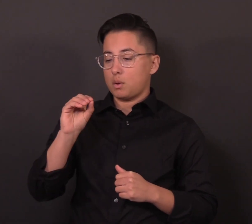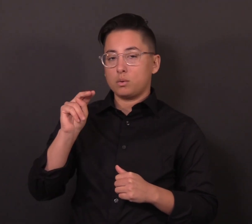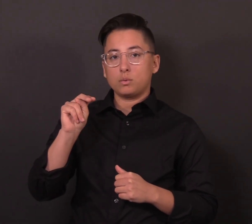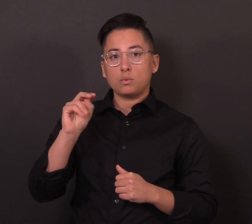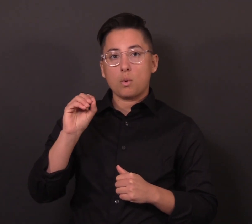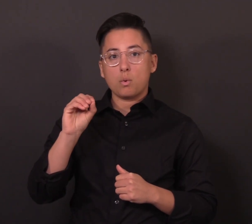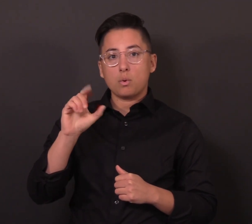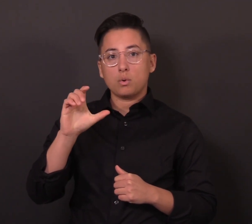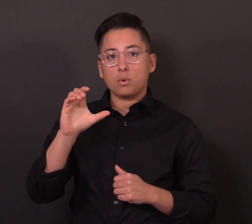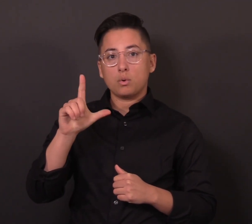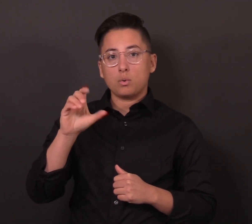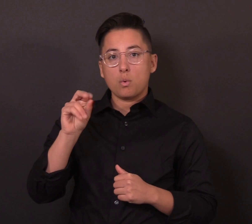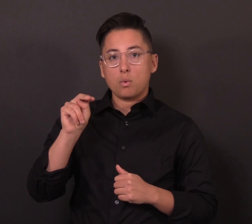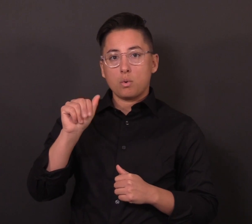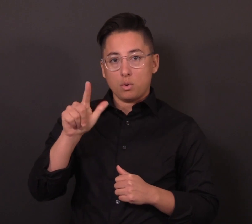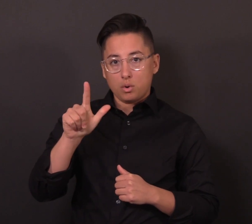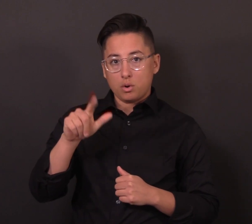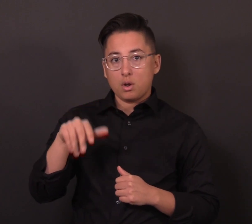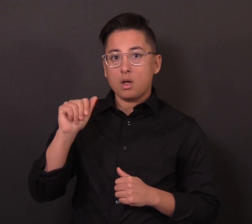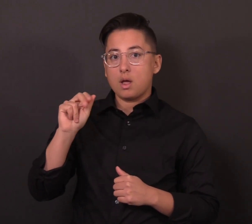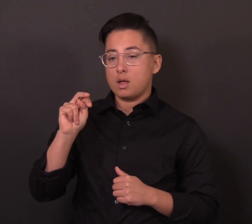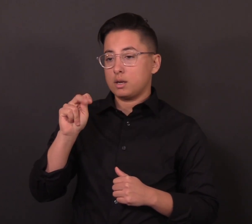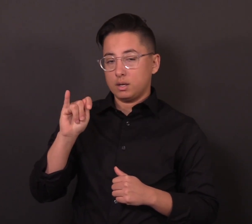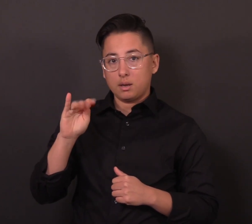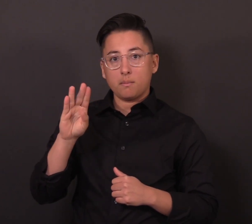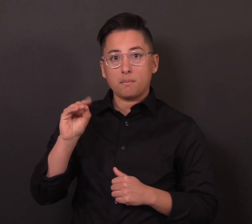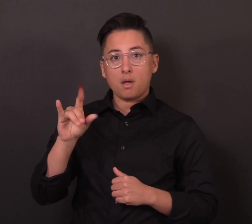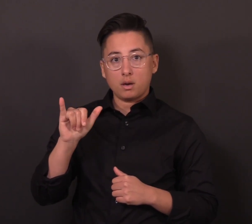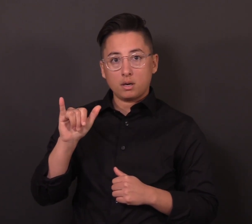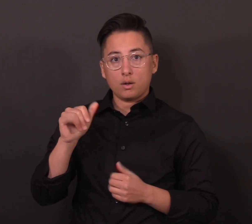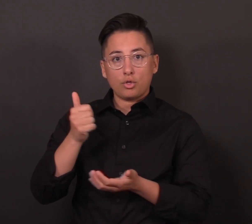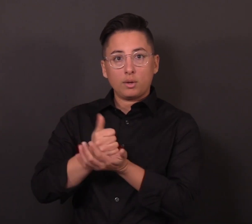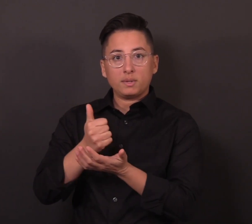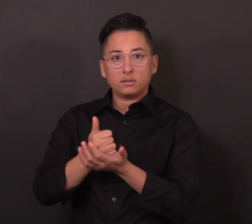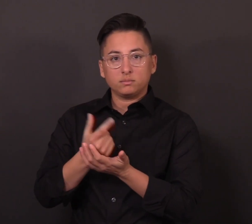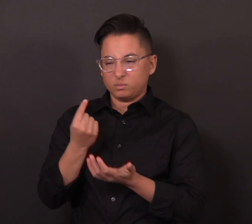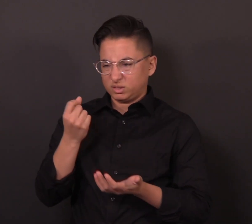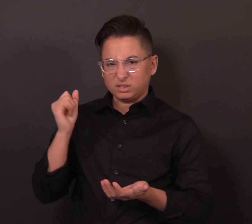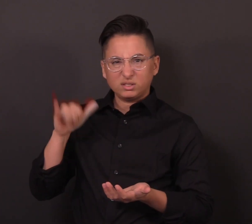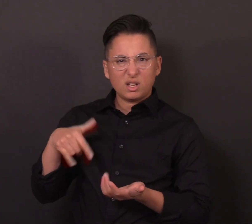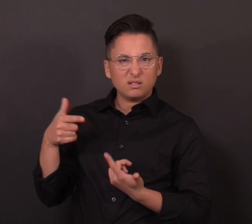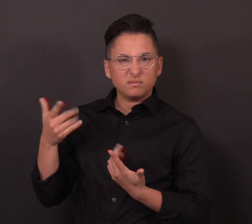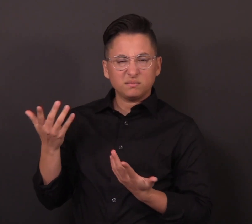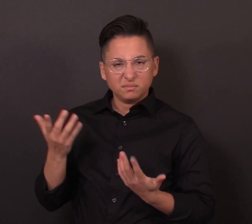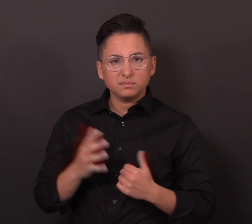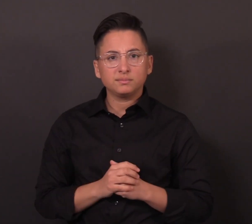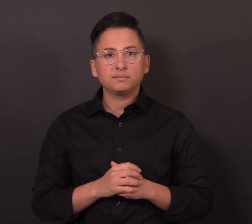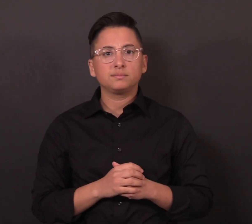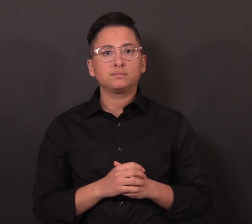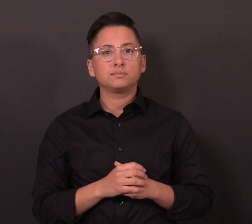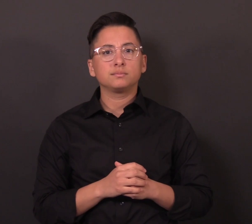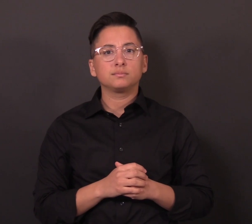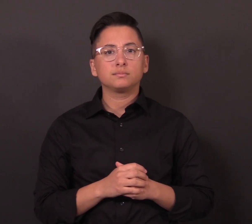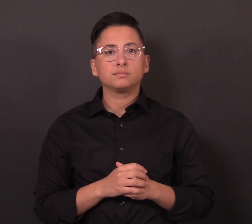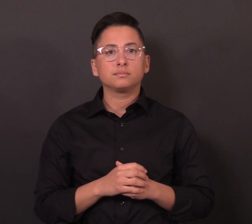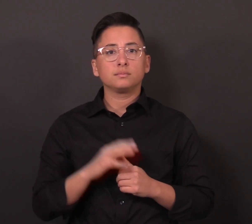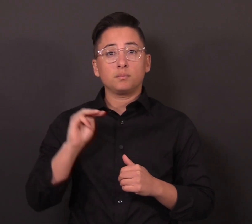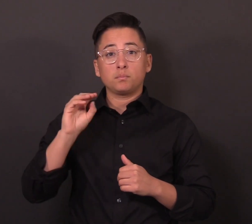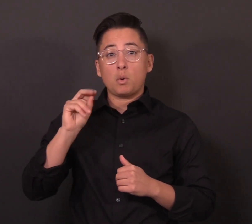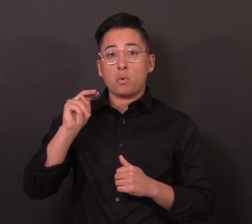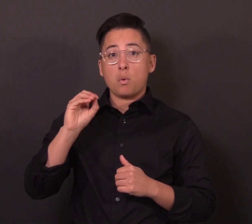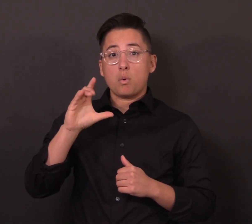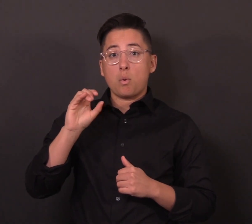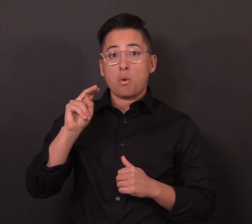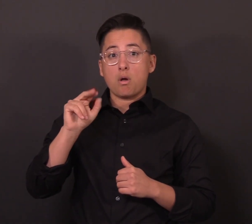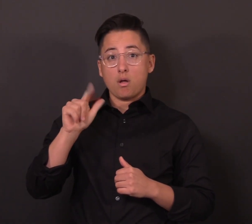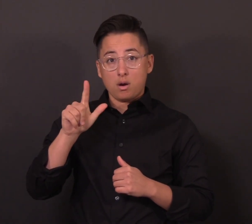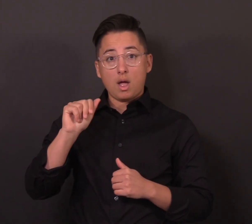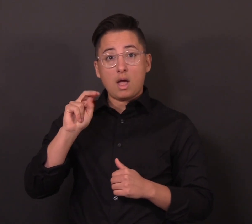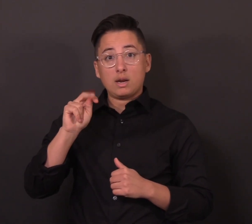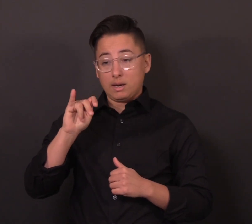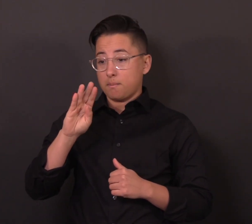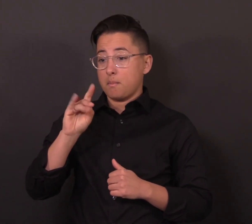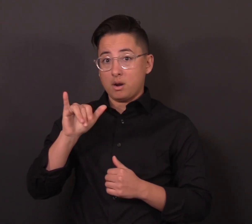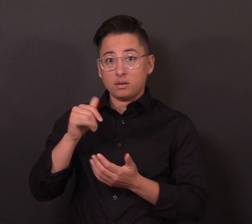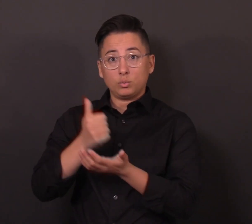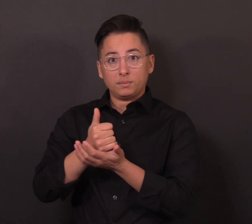Monoclonal antibody therapy: What is it? Monoclonal antibody treatments